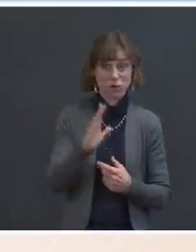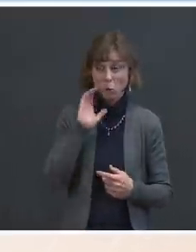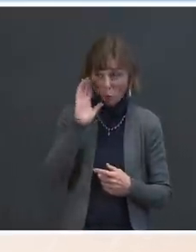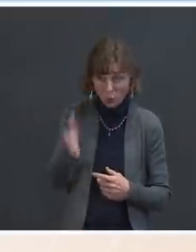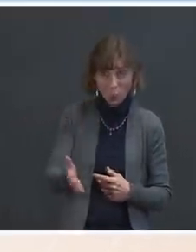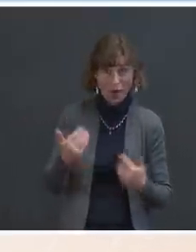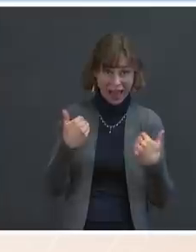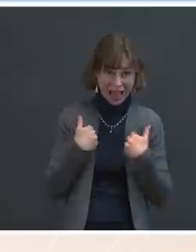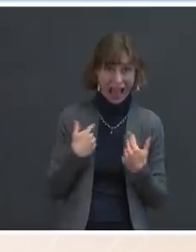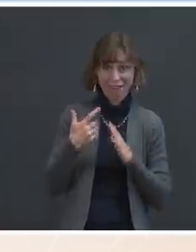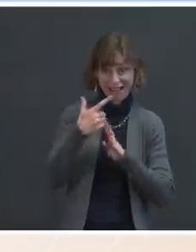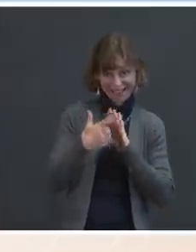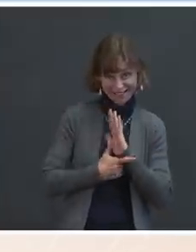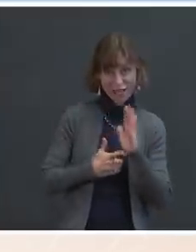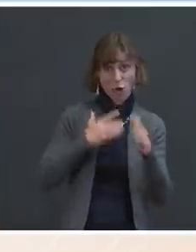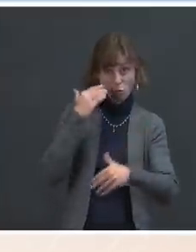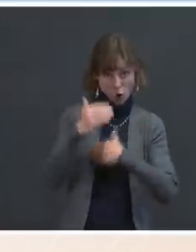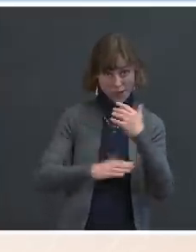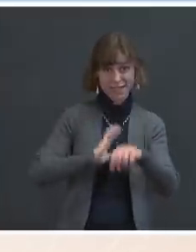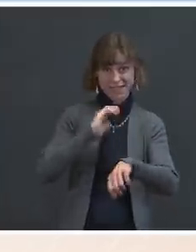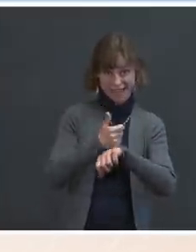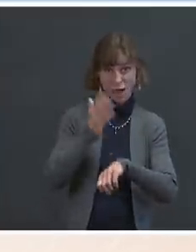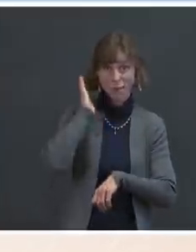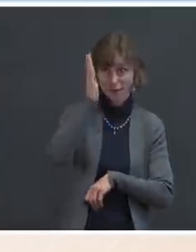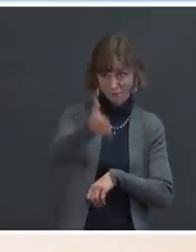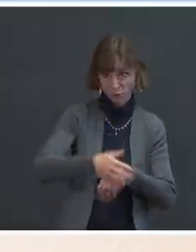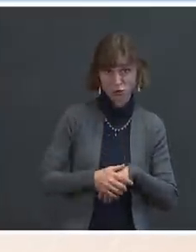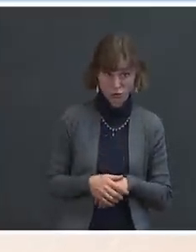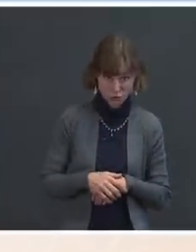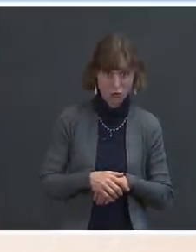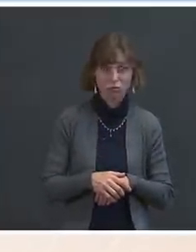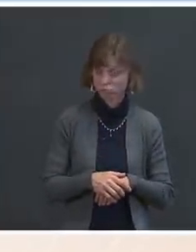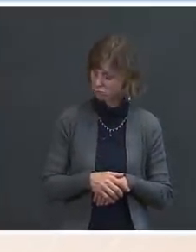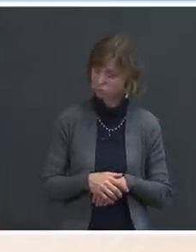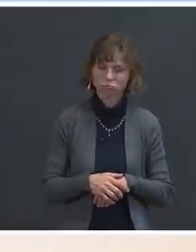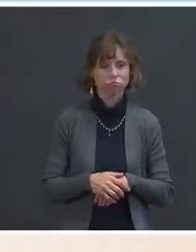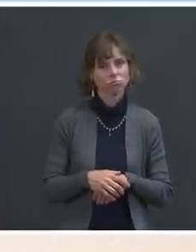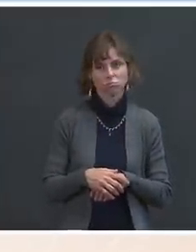for people in the future and we're standing those up as soon as we can.